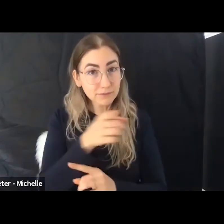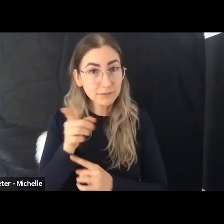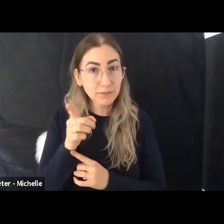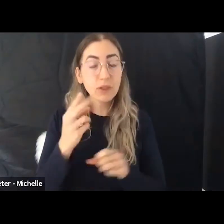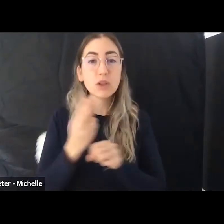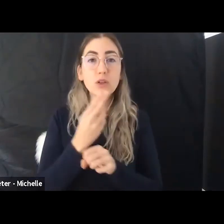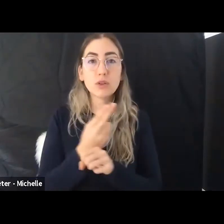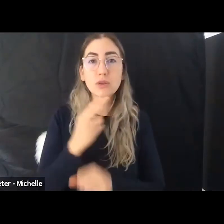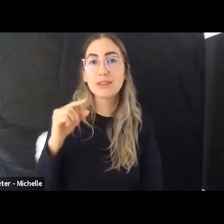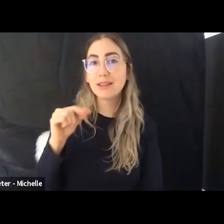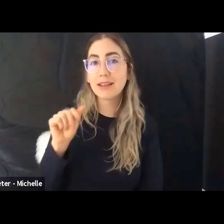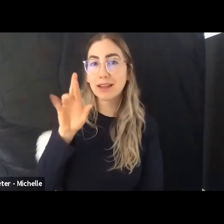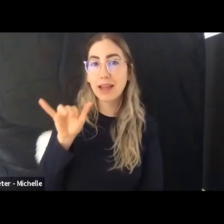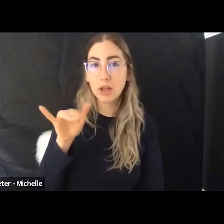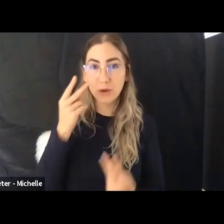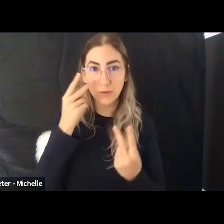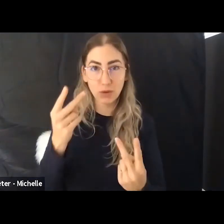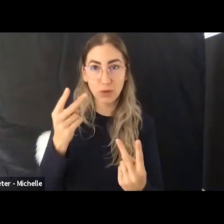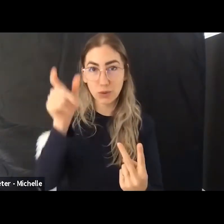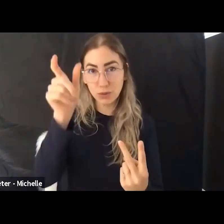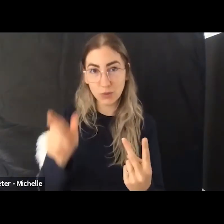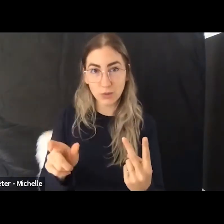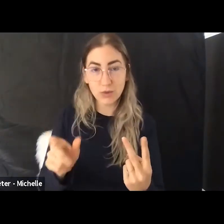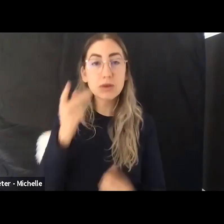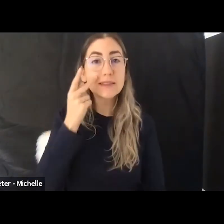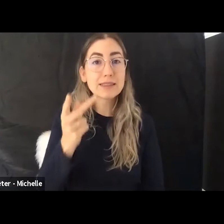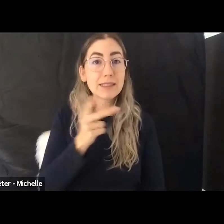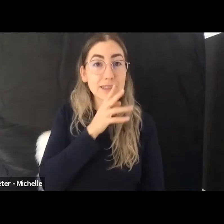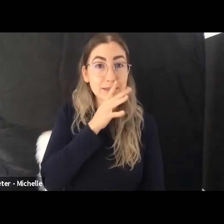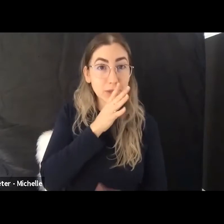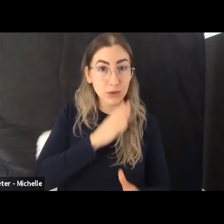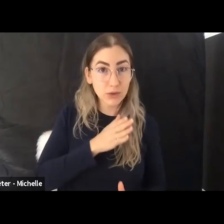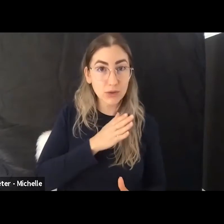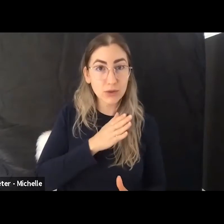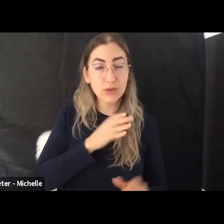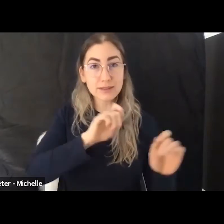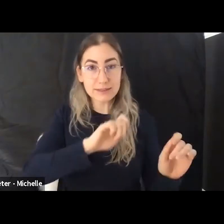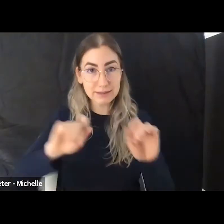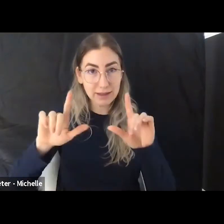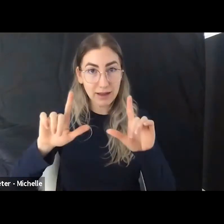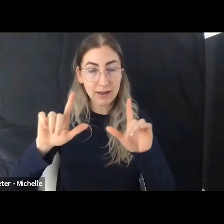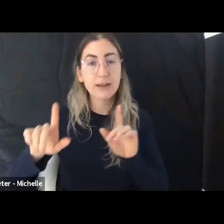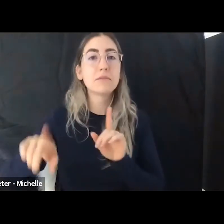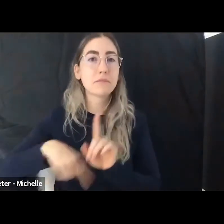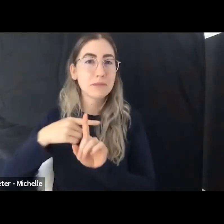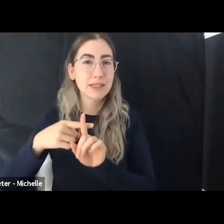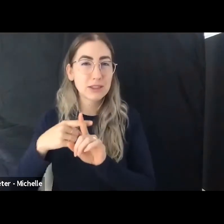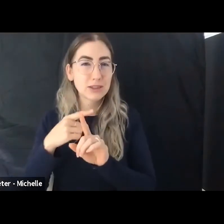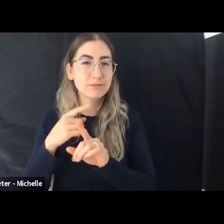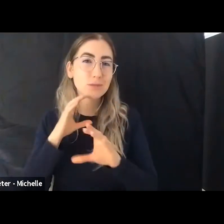VIEW IN THE VIEW SECTION SO THAT YOU CAN SEE THE SPEAKER VIEW SECTION SO THAT YOU CAN SEE THE SPEAKER, THE SLIDES AND , THE SLIDES AND THE COMMUNICATION ACCESS THE COMMUNICATION ACCESS AT THE SAME TIME.